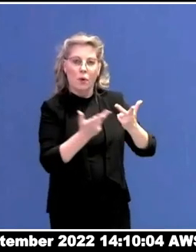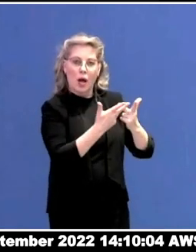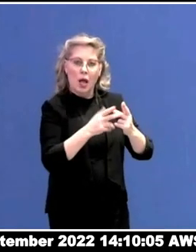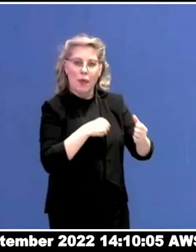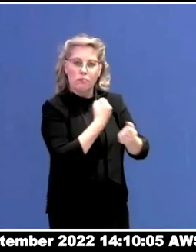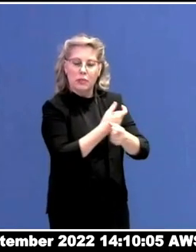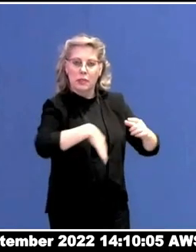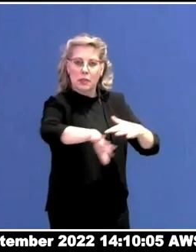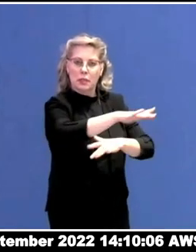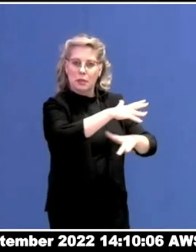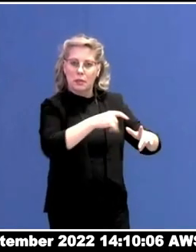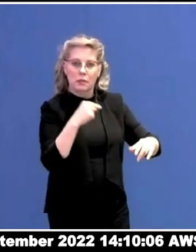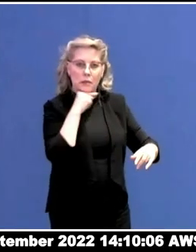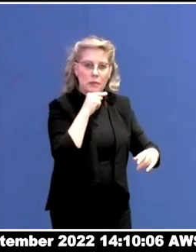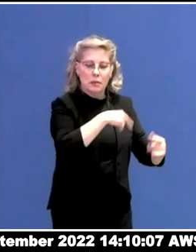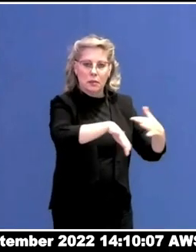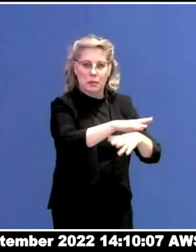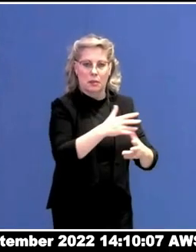Until that happens, you won't see cultural change, in my view.